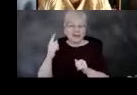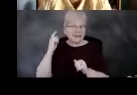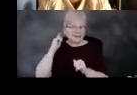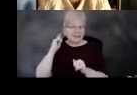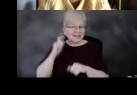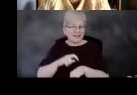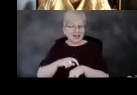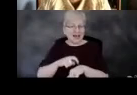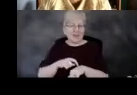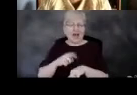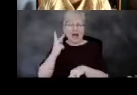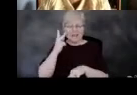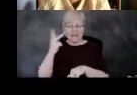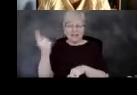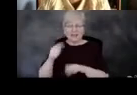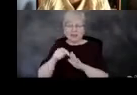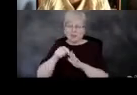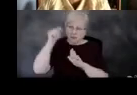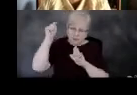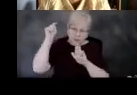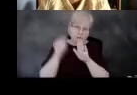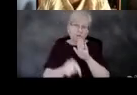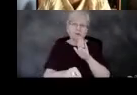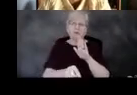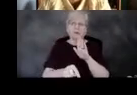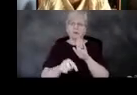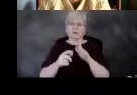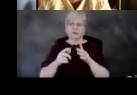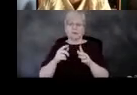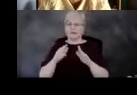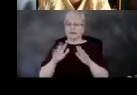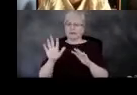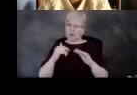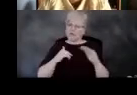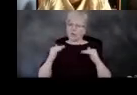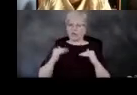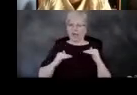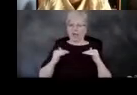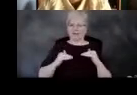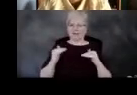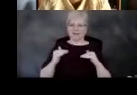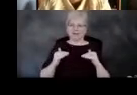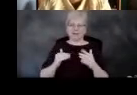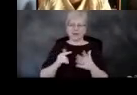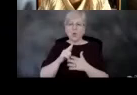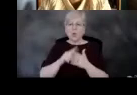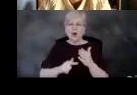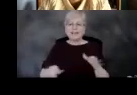17:29:25 and deep into image descriptions, and you really want to balance it out. What is 17:29:31 the important information that someone